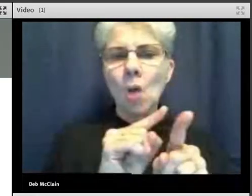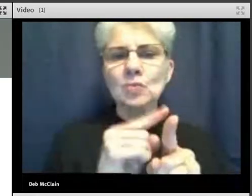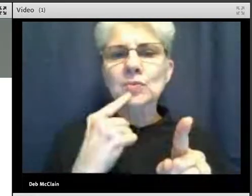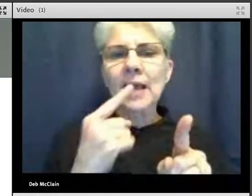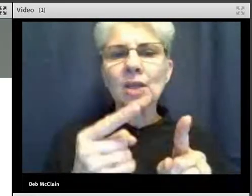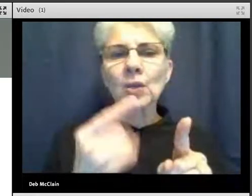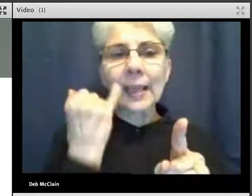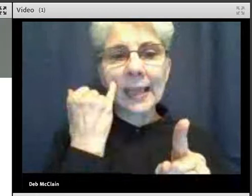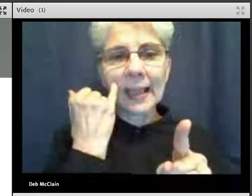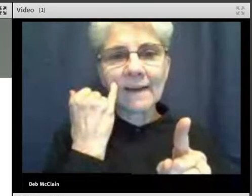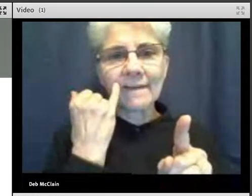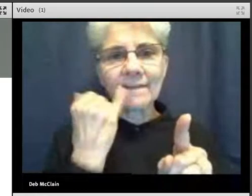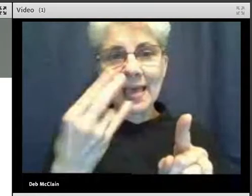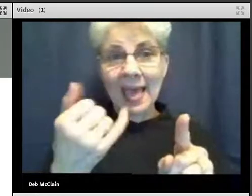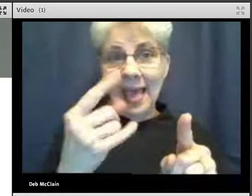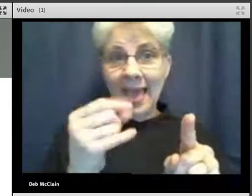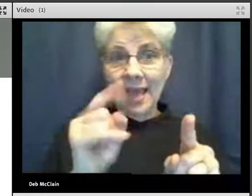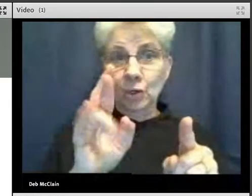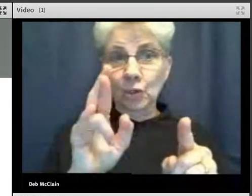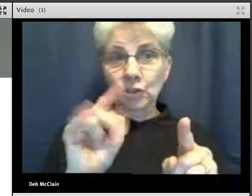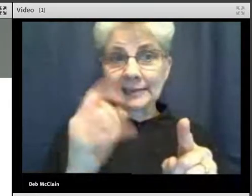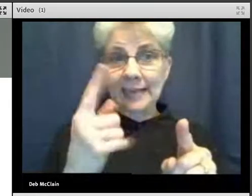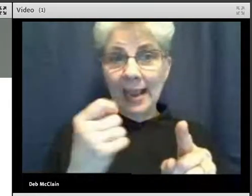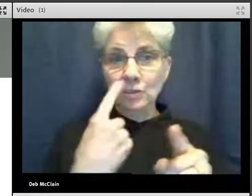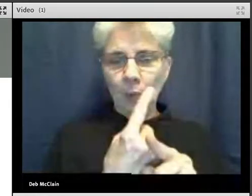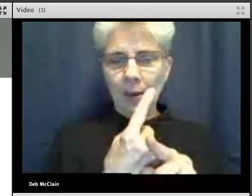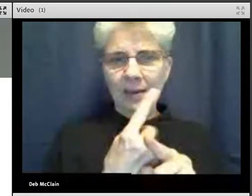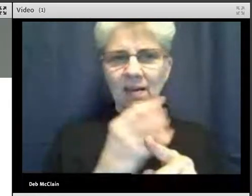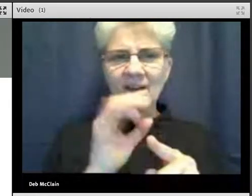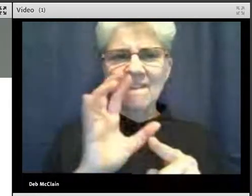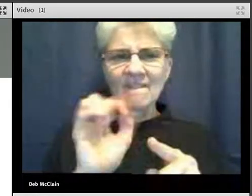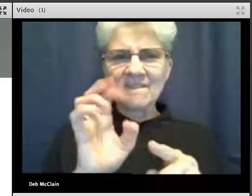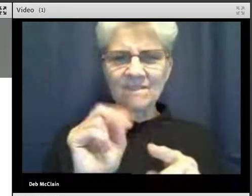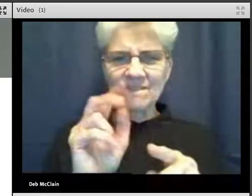but it will also tell you if your header-tags are correct,